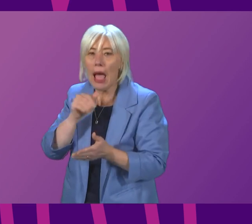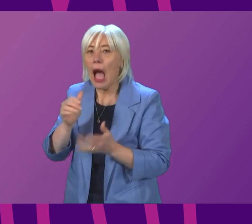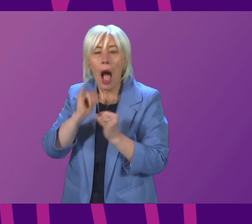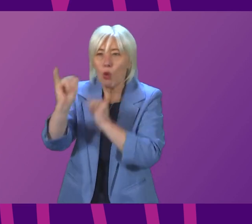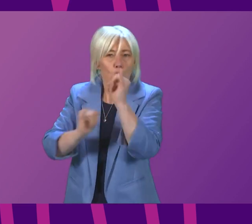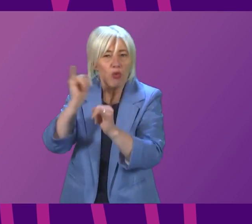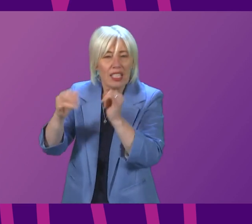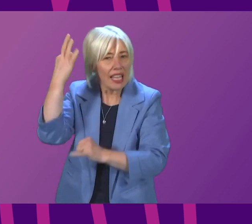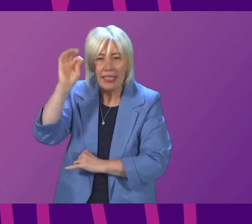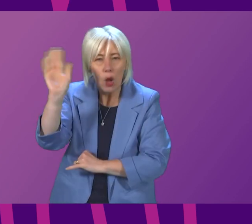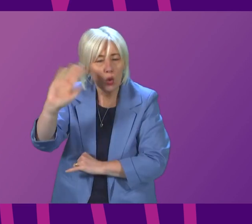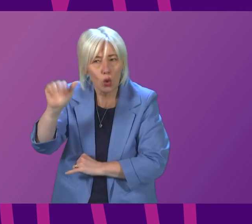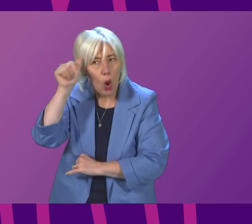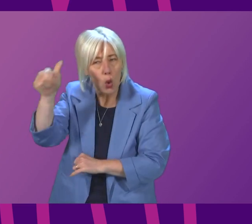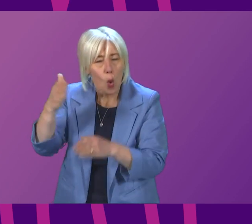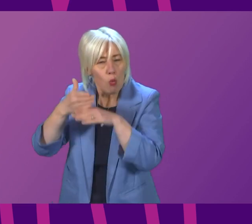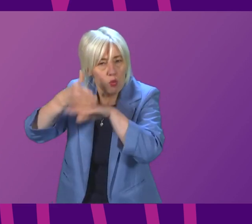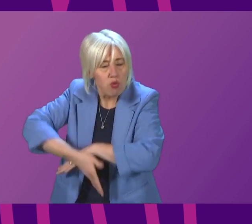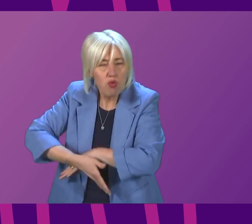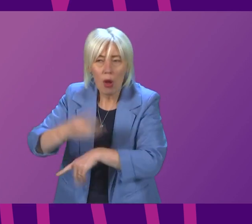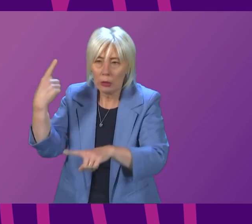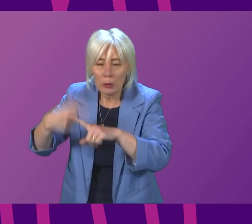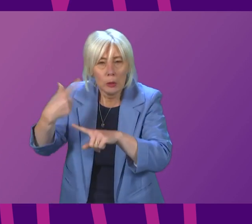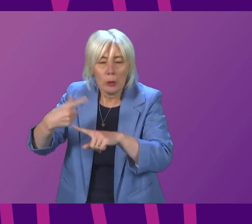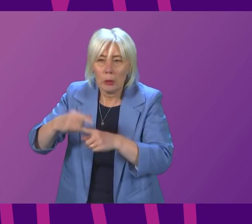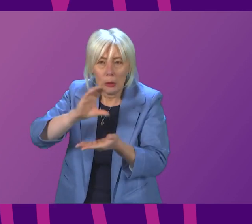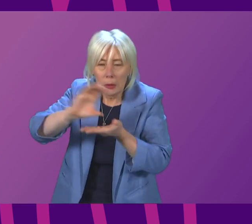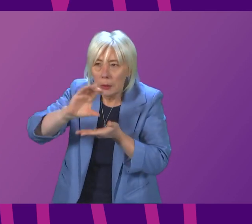I know how hard and how quickly they are working to get that money out of the door.